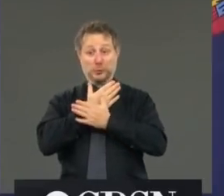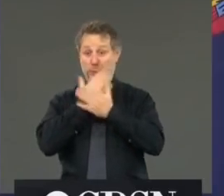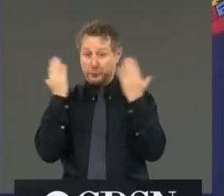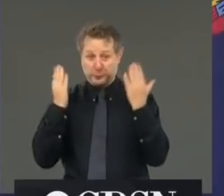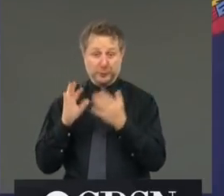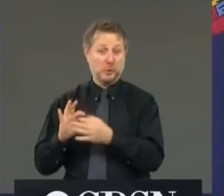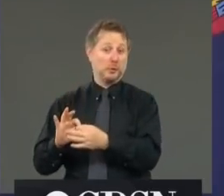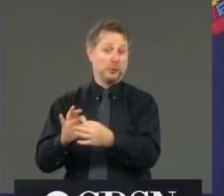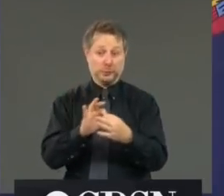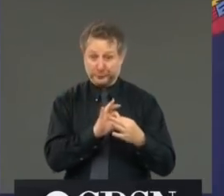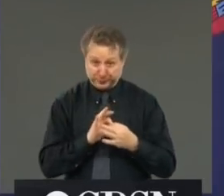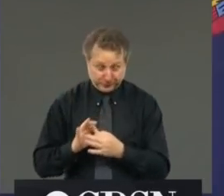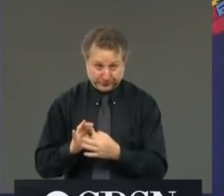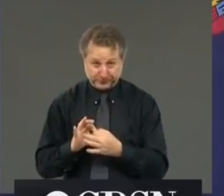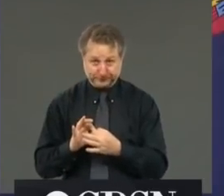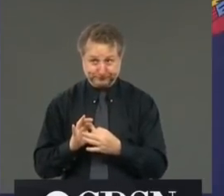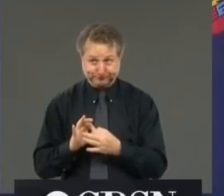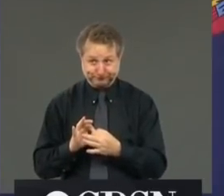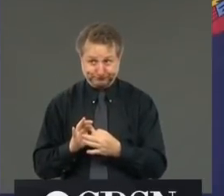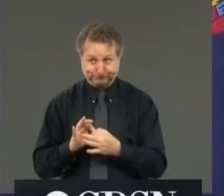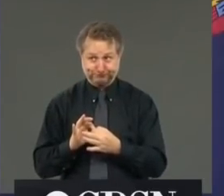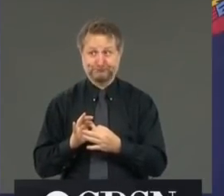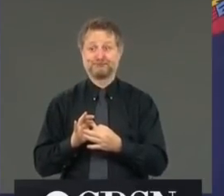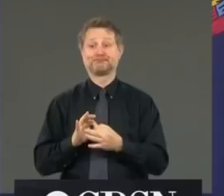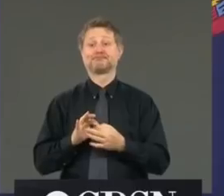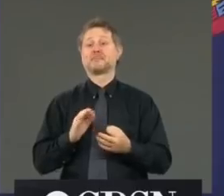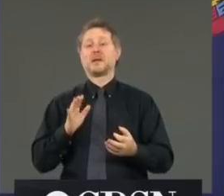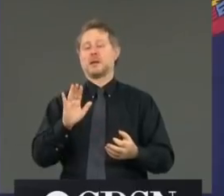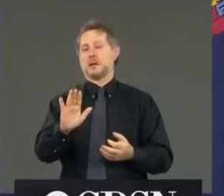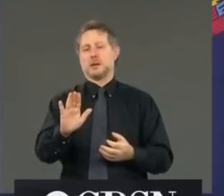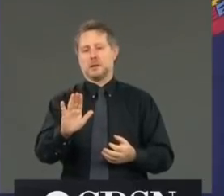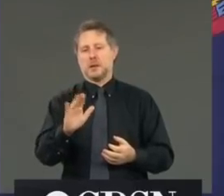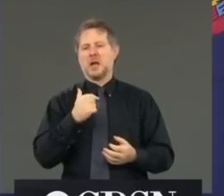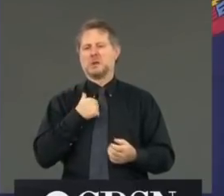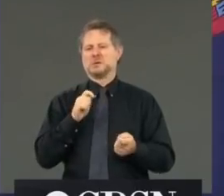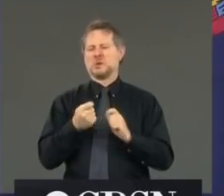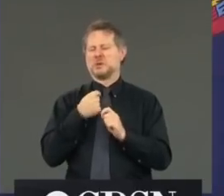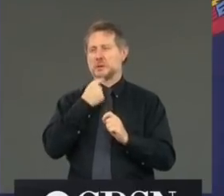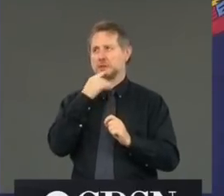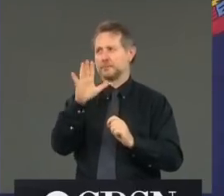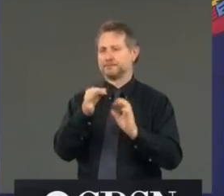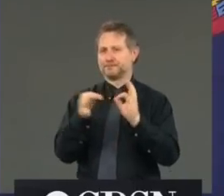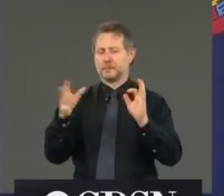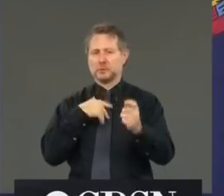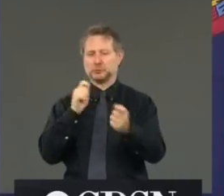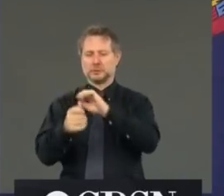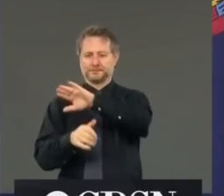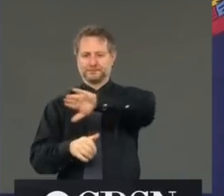LEAD TO CONFUSION AND CHAOS, DO YOU THINK THE CITY SHOULD COORDINATE WITH THE STATE AND OTHER STATENESS.